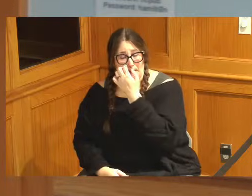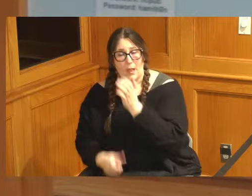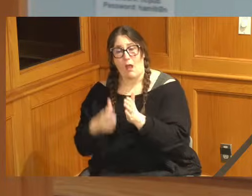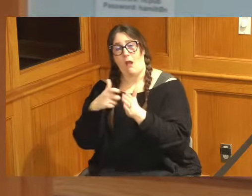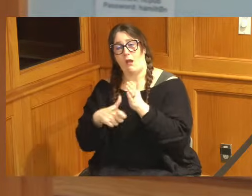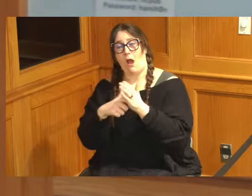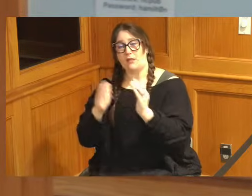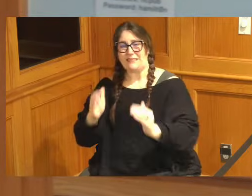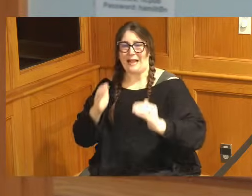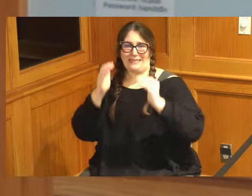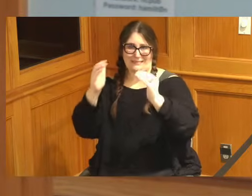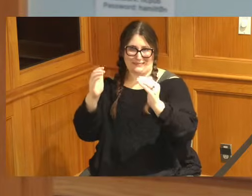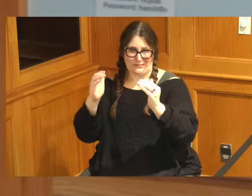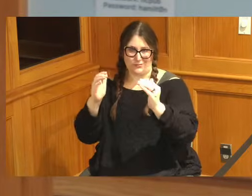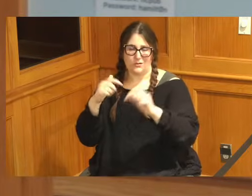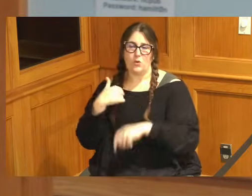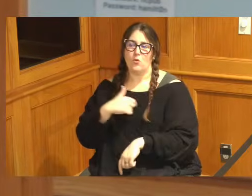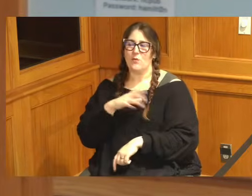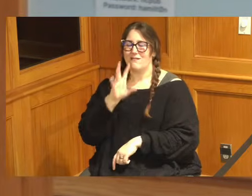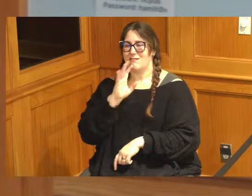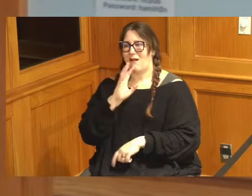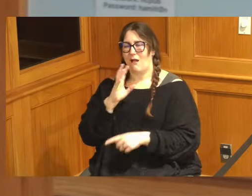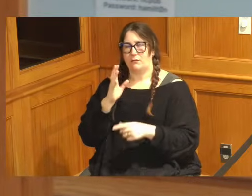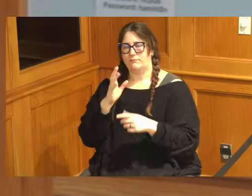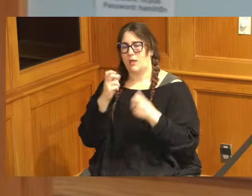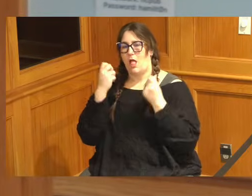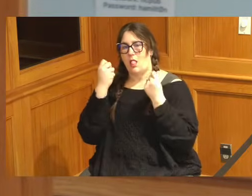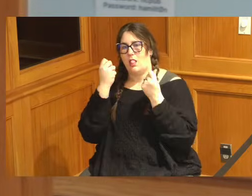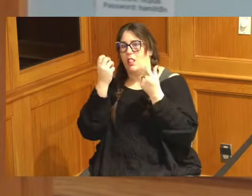that we talked about. We've been talked about throughout this program. But it just is important